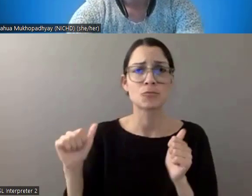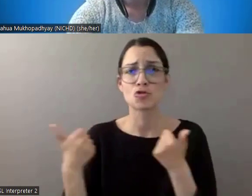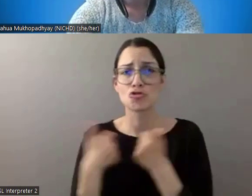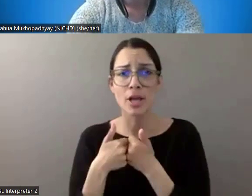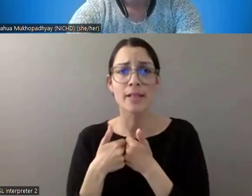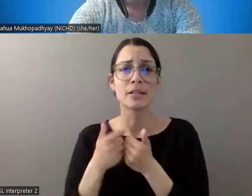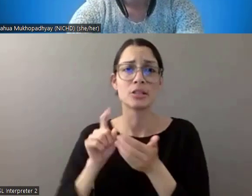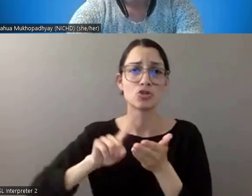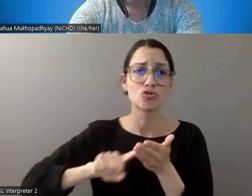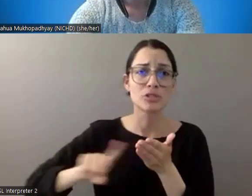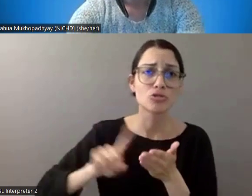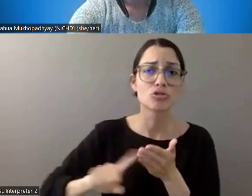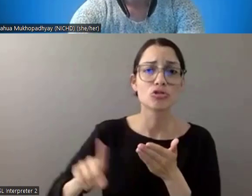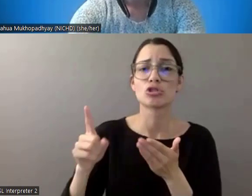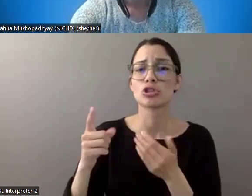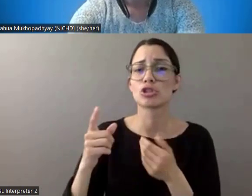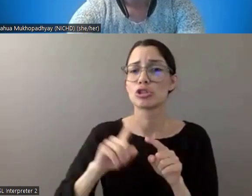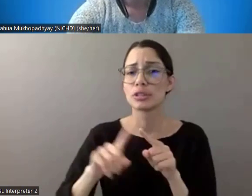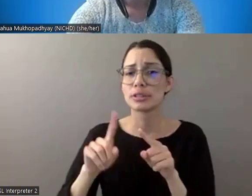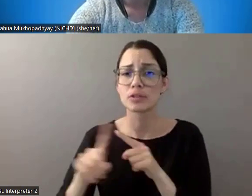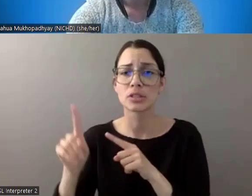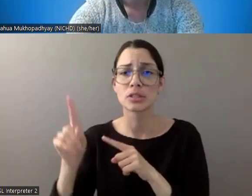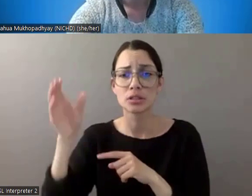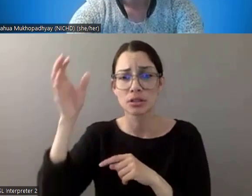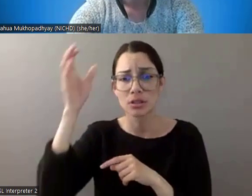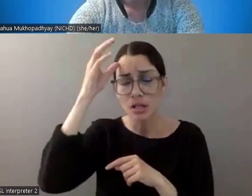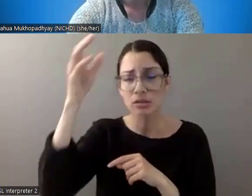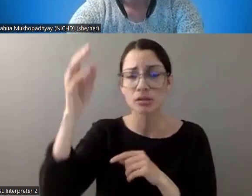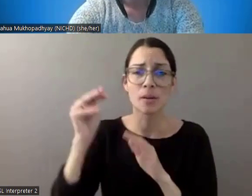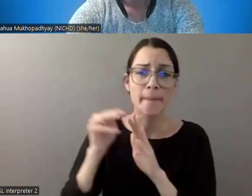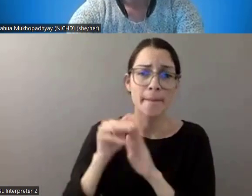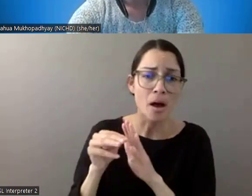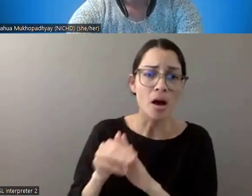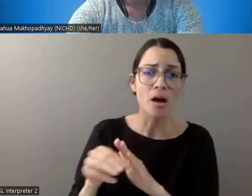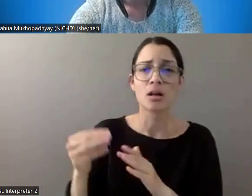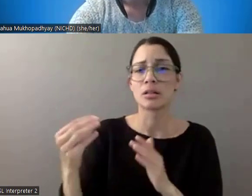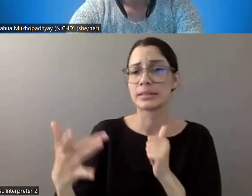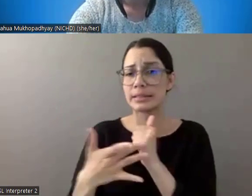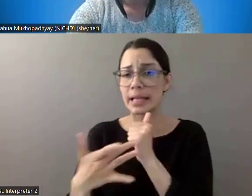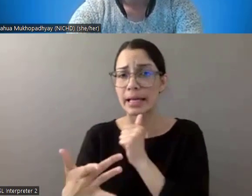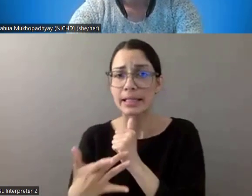and models or research techniques? Or does it propose innovative approaches